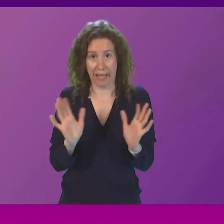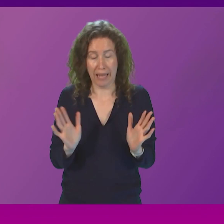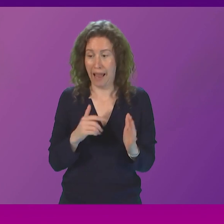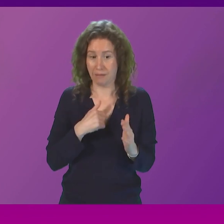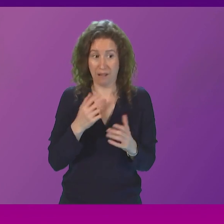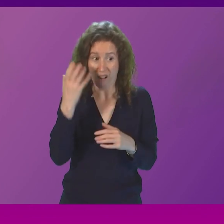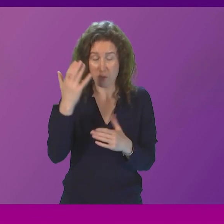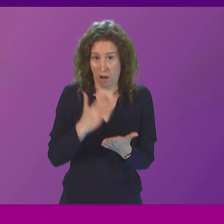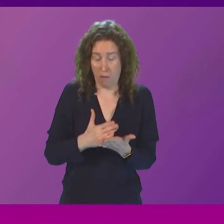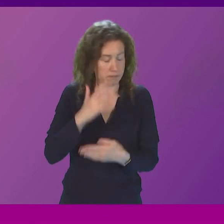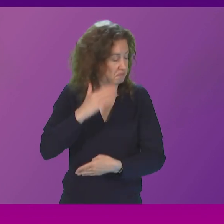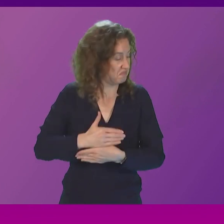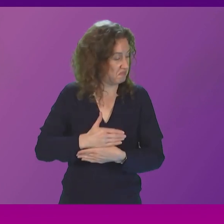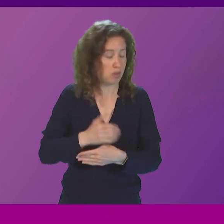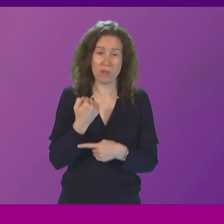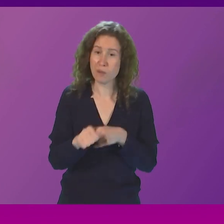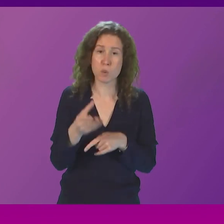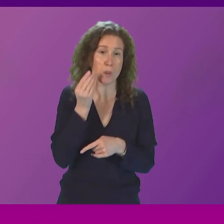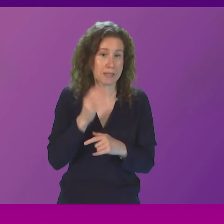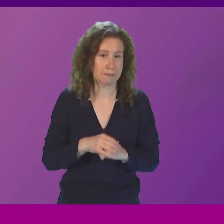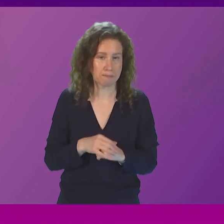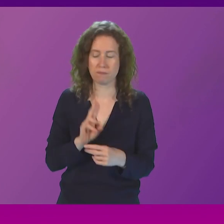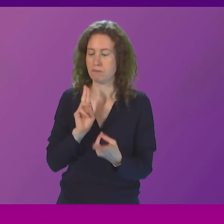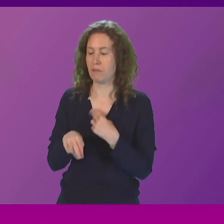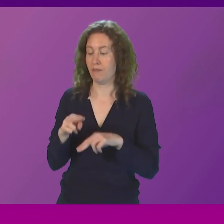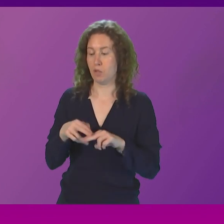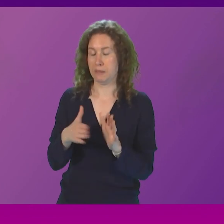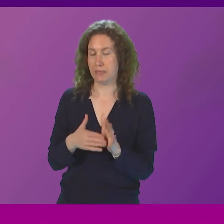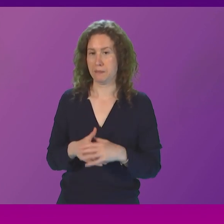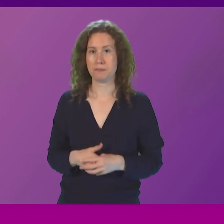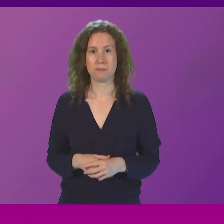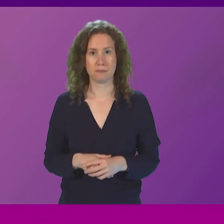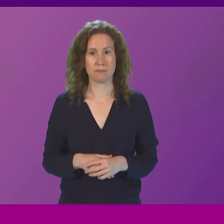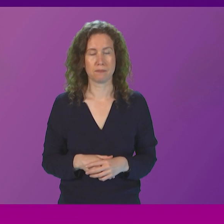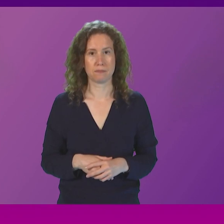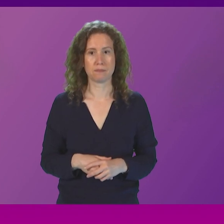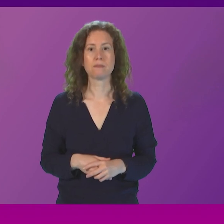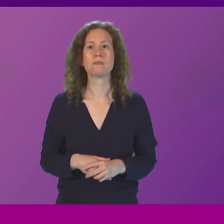Government that refuses to listen to them?